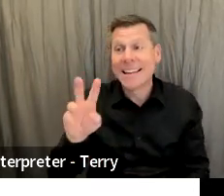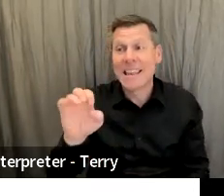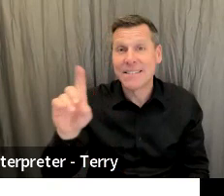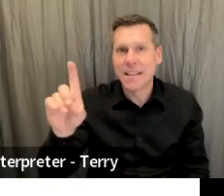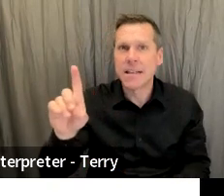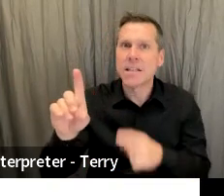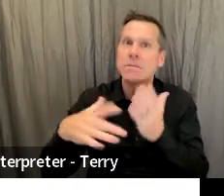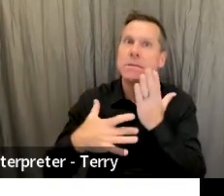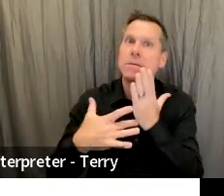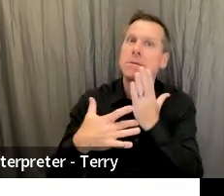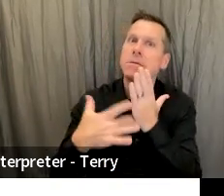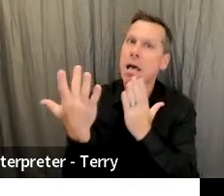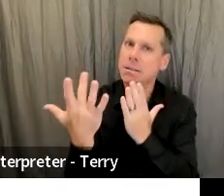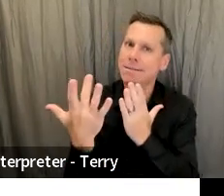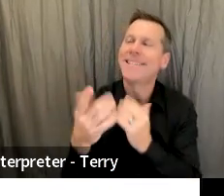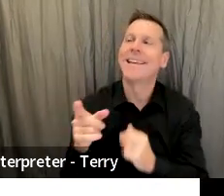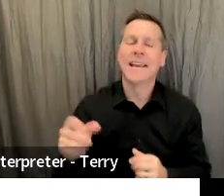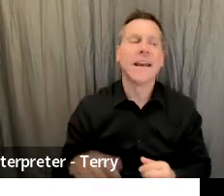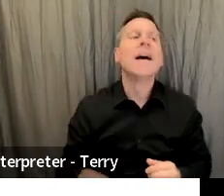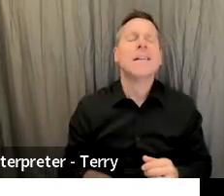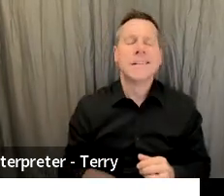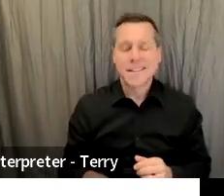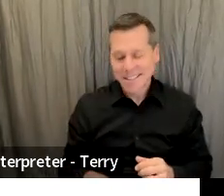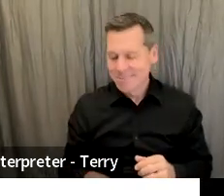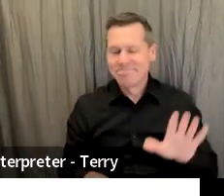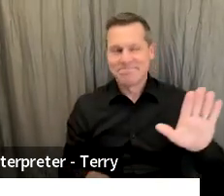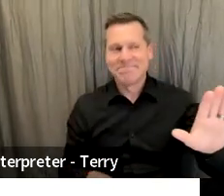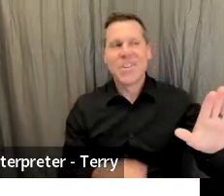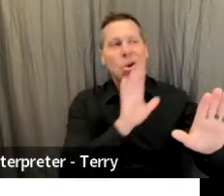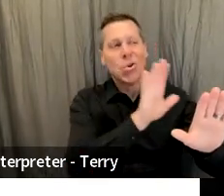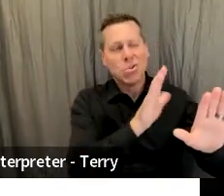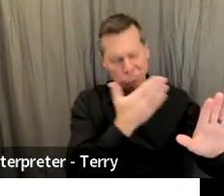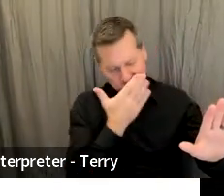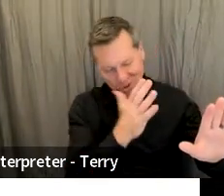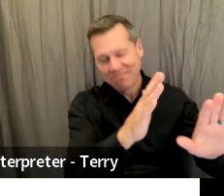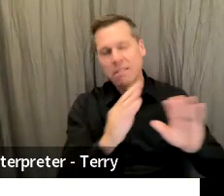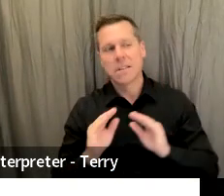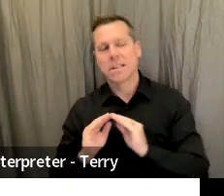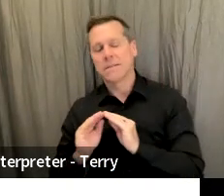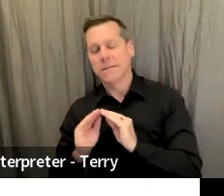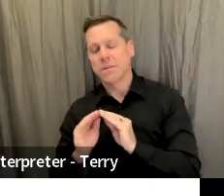And he did some things in the background that none of us know how to do. But I have had no problem taking like,